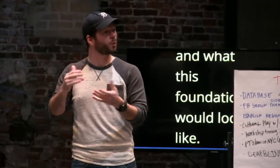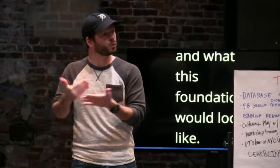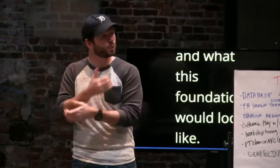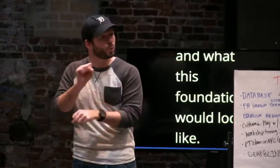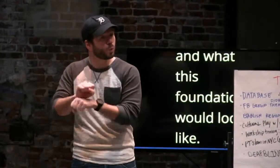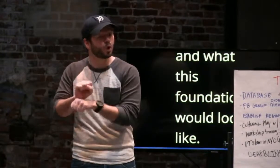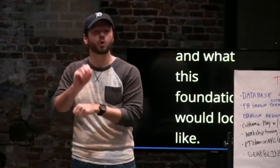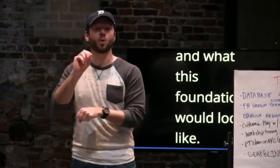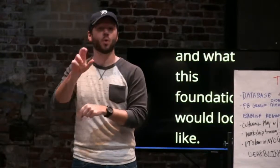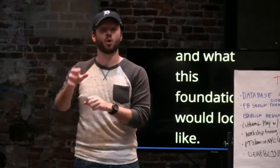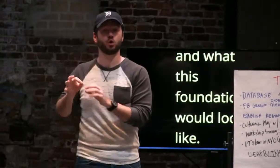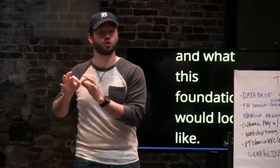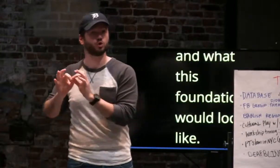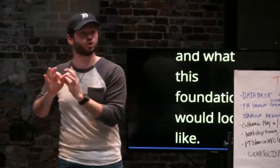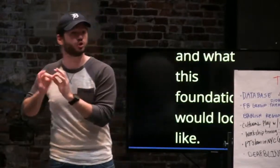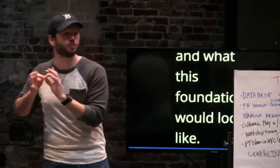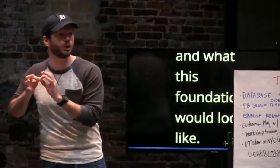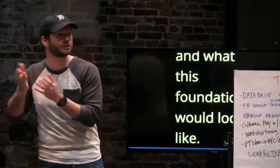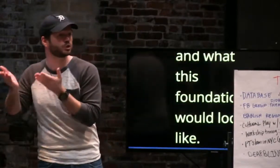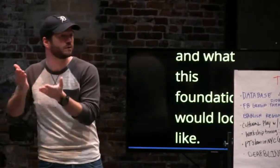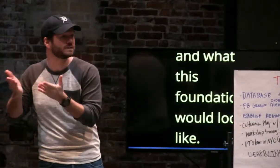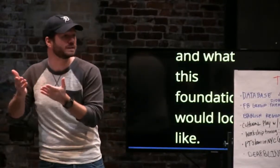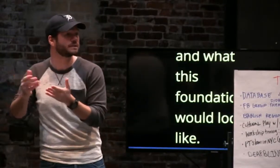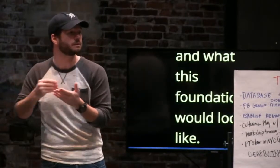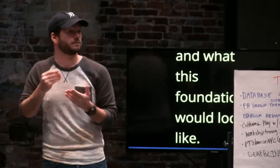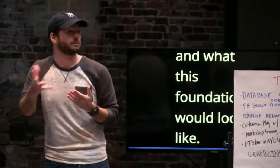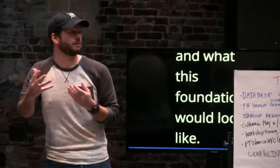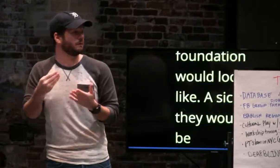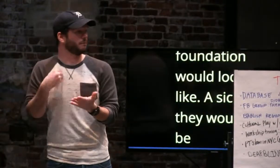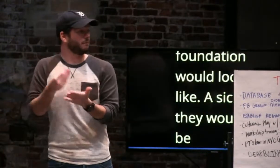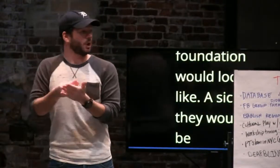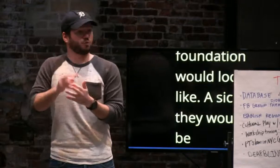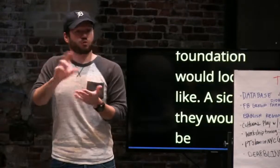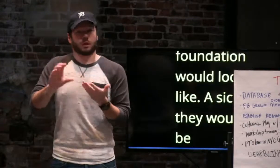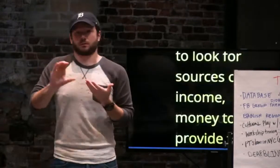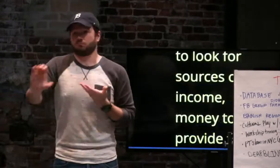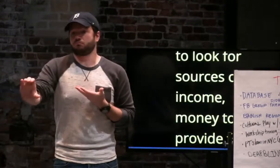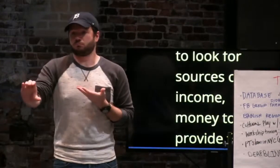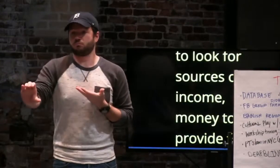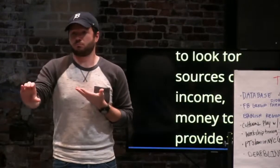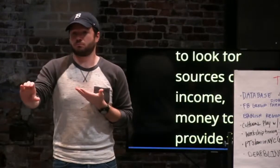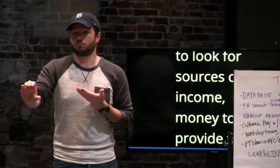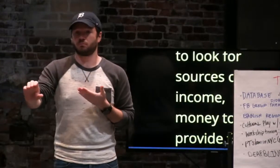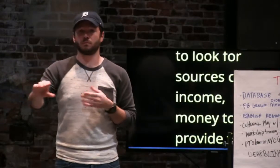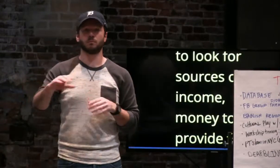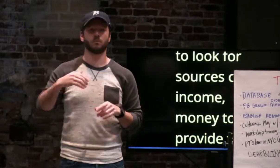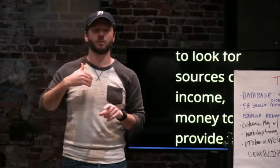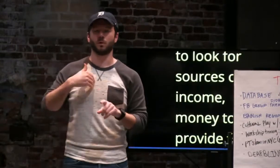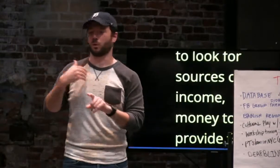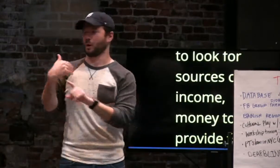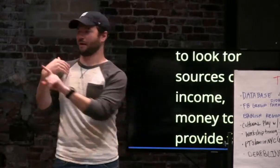money to provide for actors, work services. The money would really be readily available.